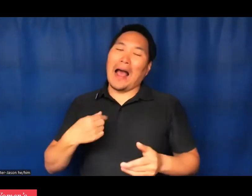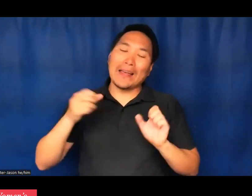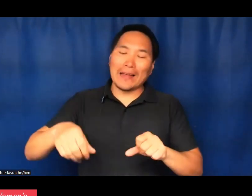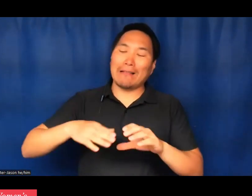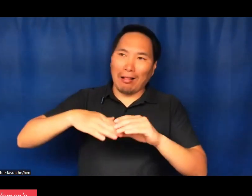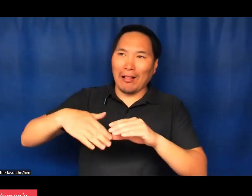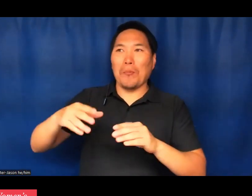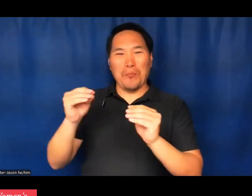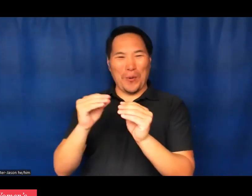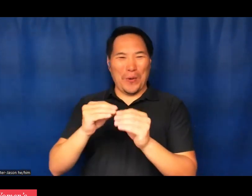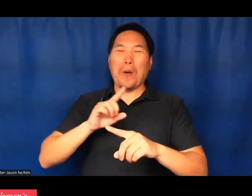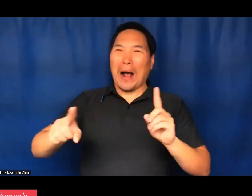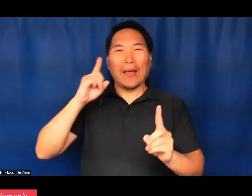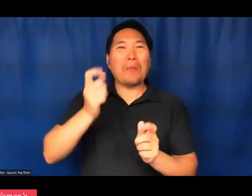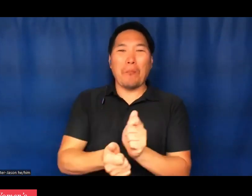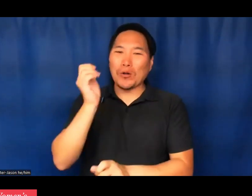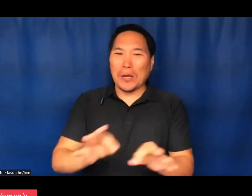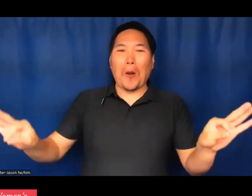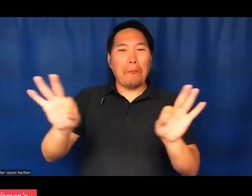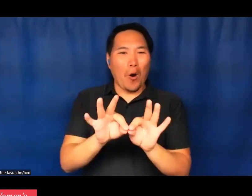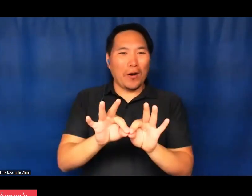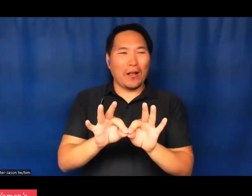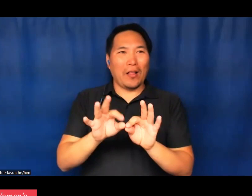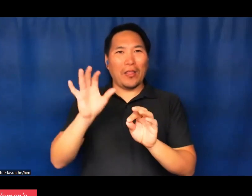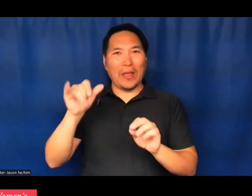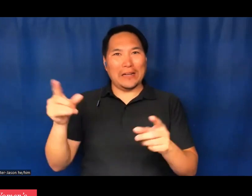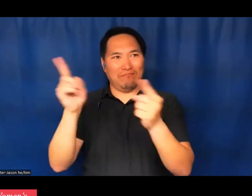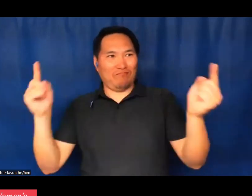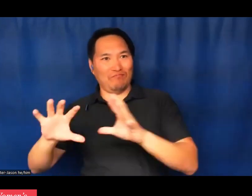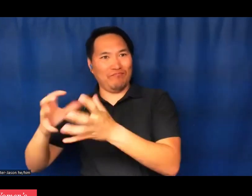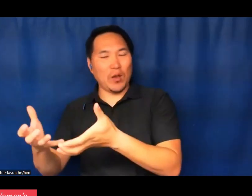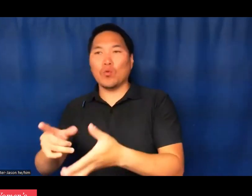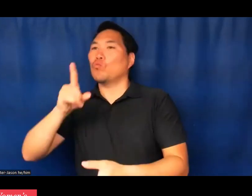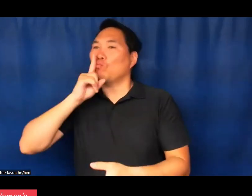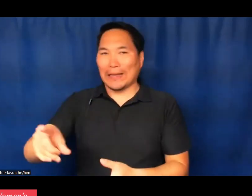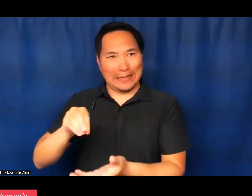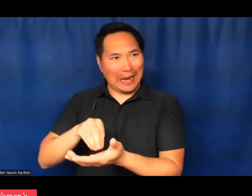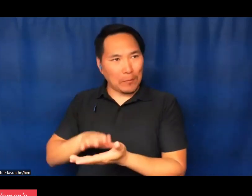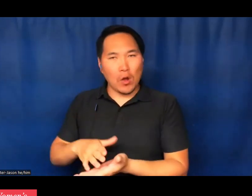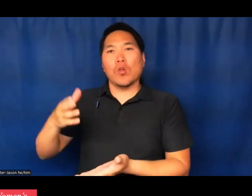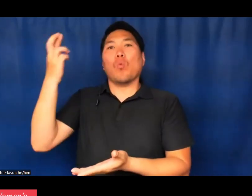But I think most significantly, the dissent really captures why the majority's opinion